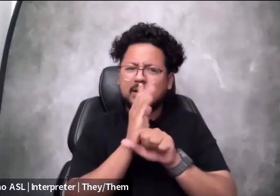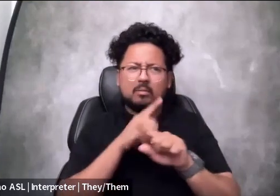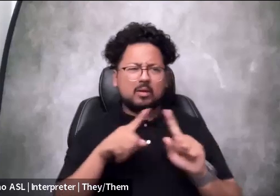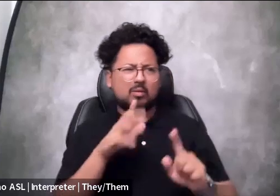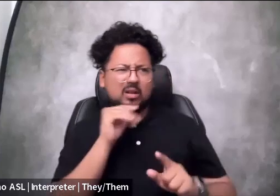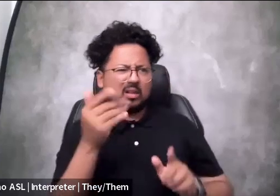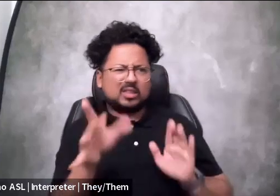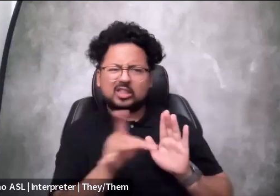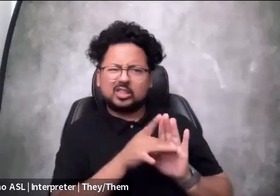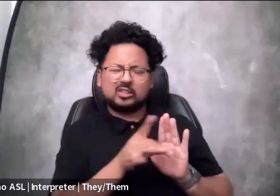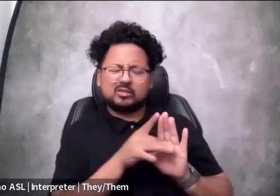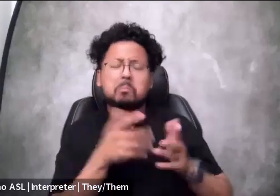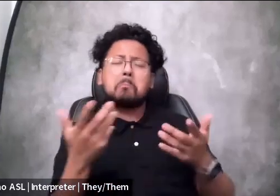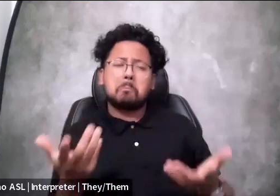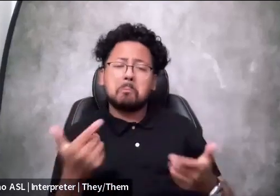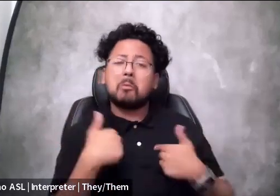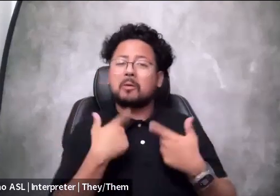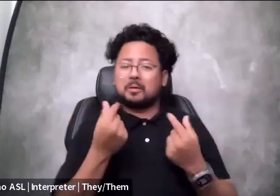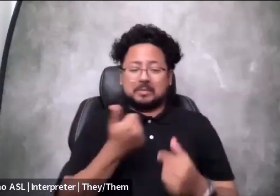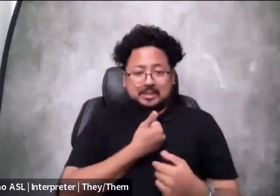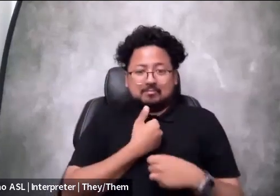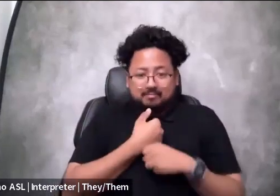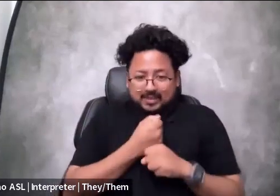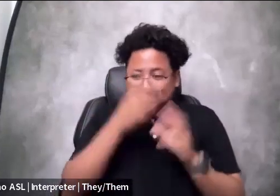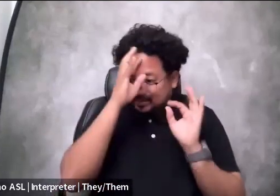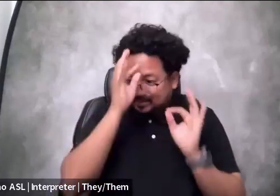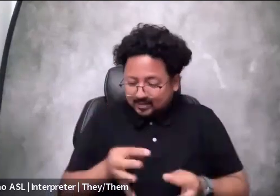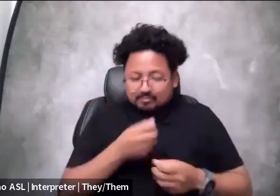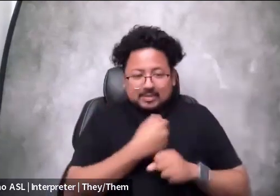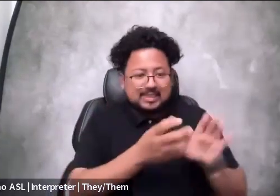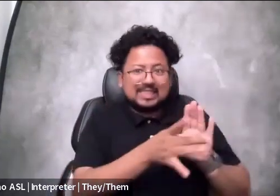And so I got a bunch of stickers made and I ran out of the first run at